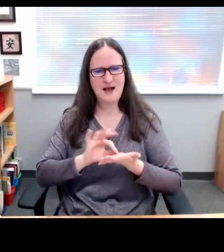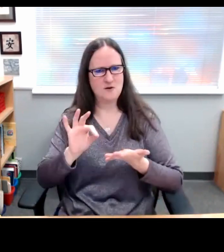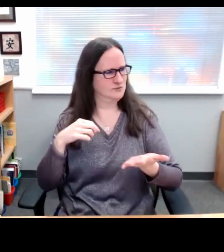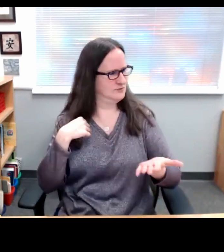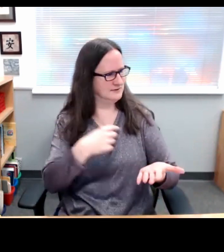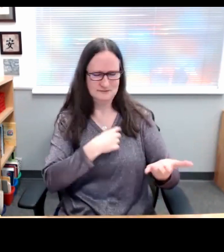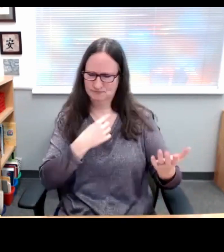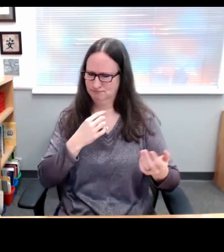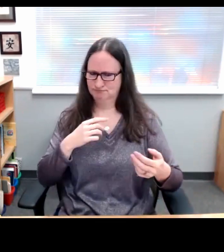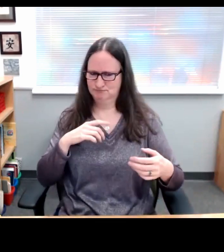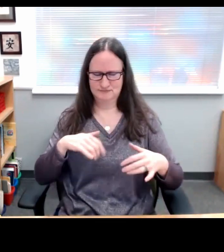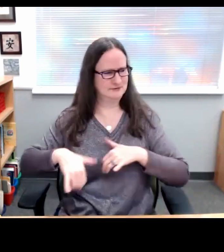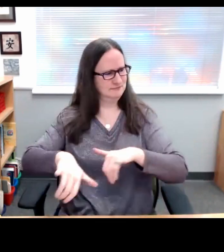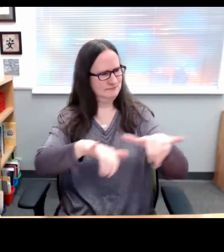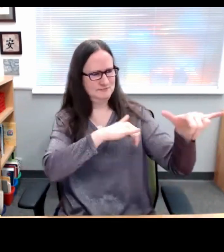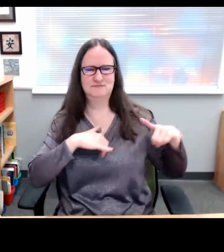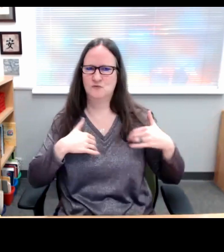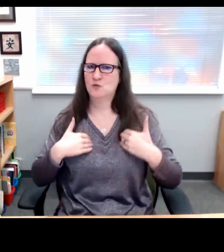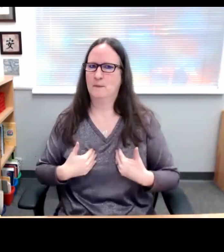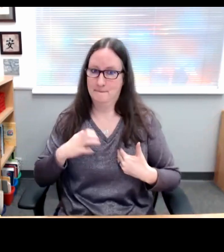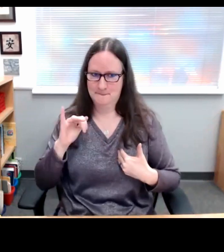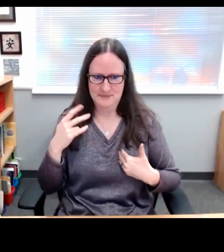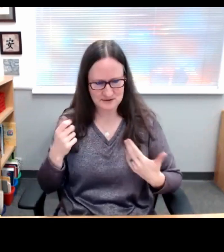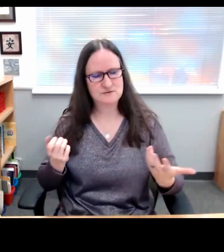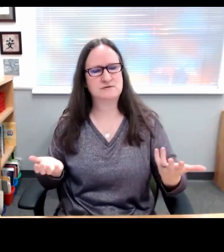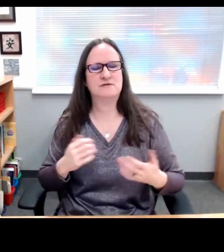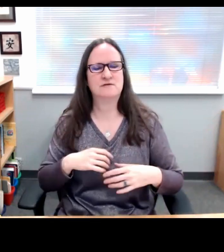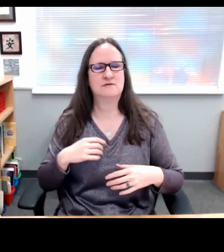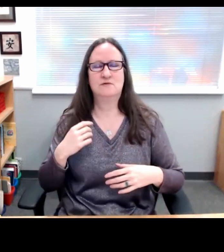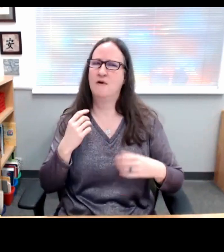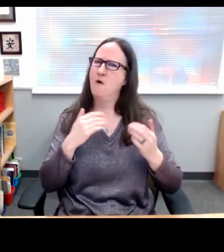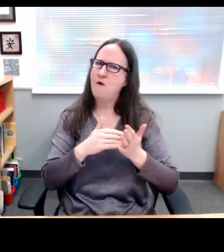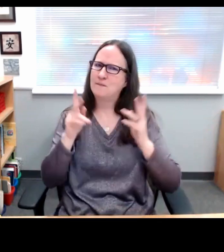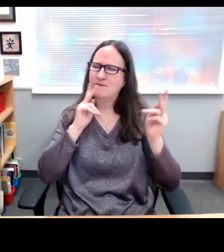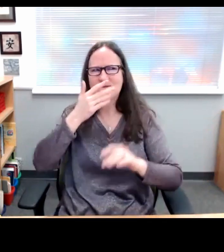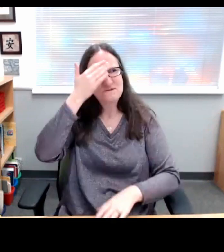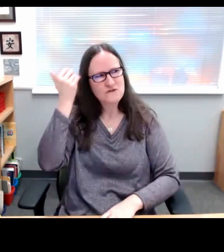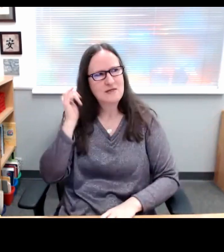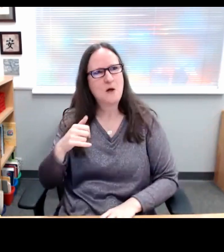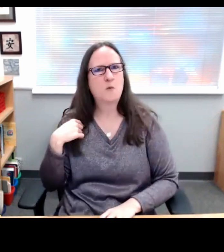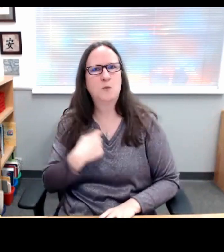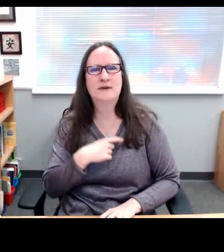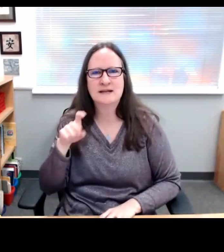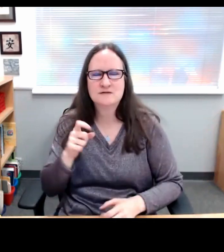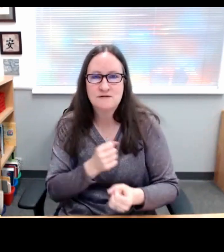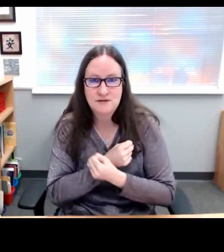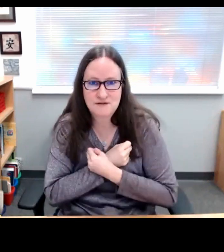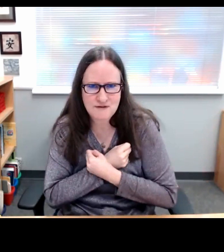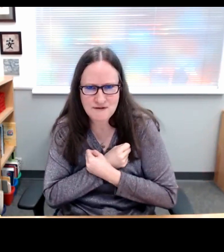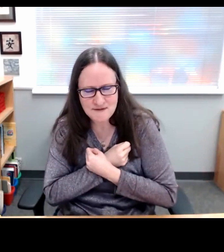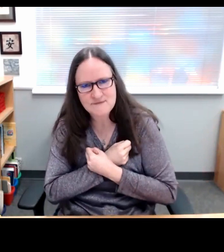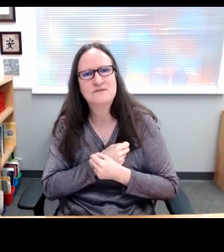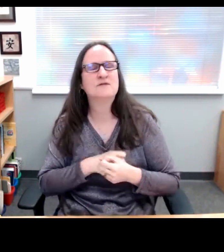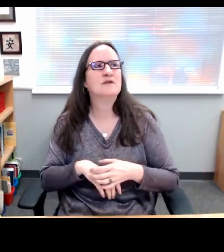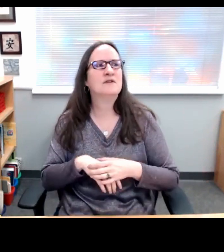and that we all count. That we are all humans. Often people forget that we need love